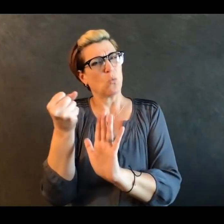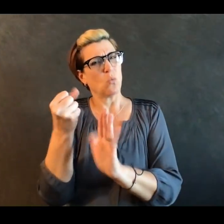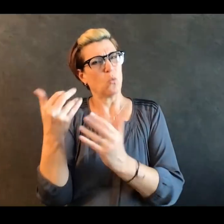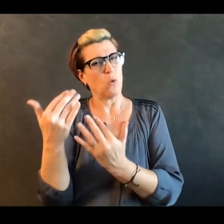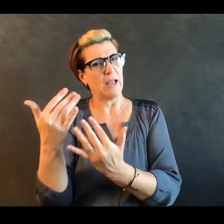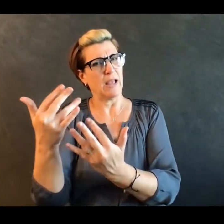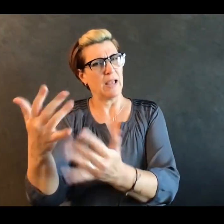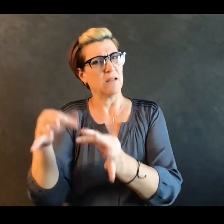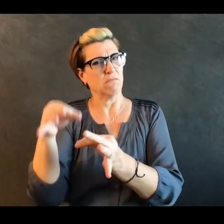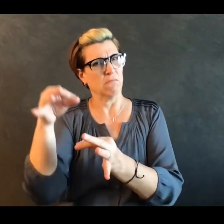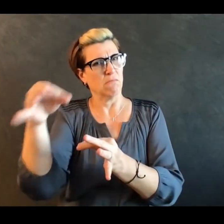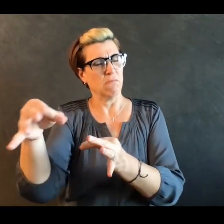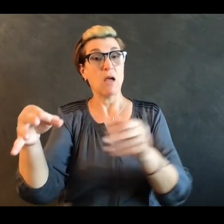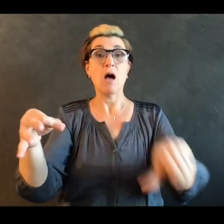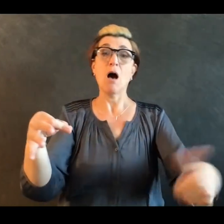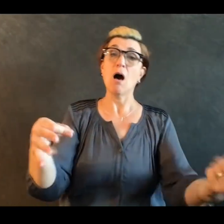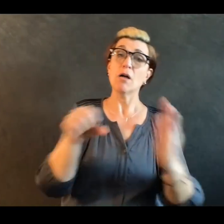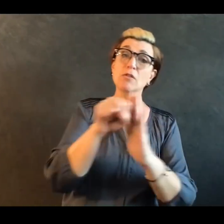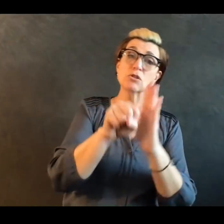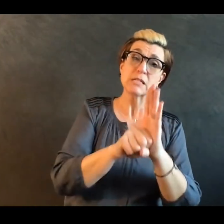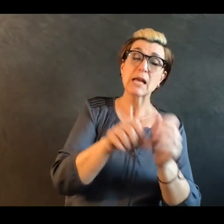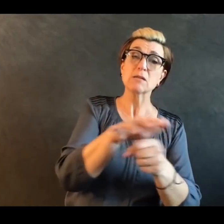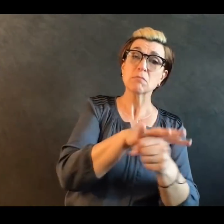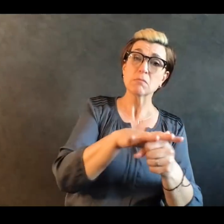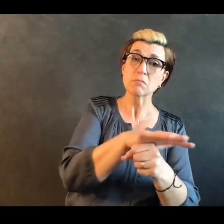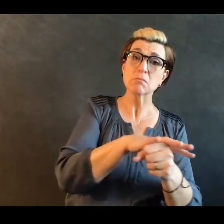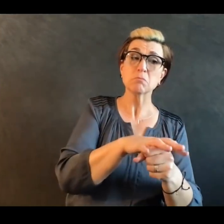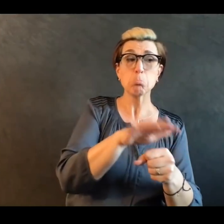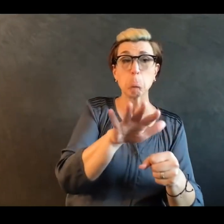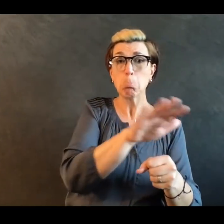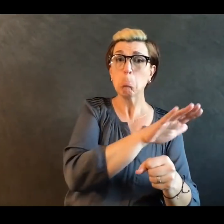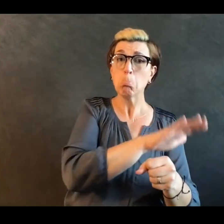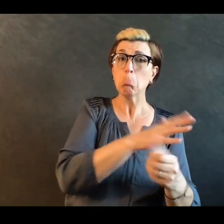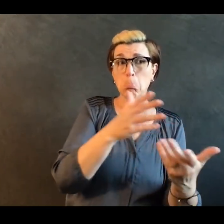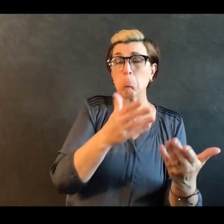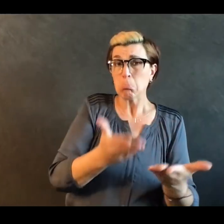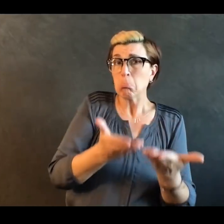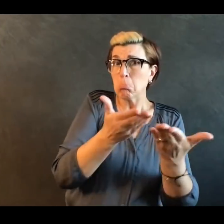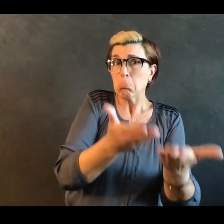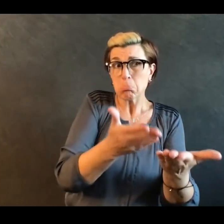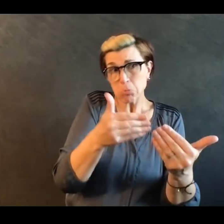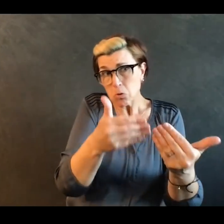the country that will be be given guidance for a greater flexibility the